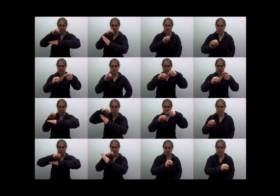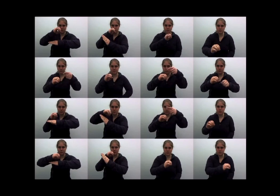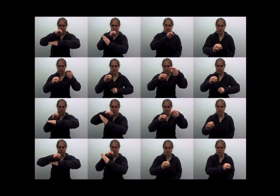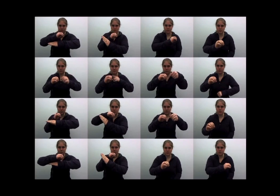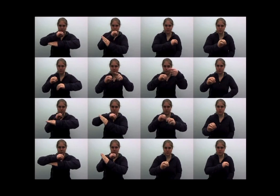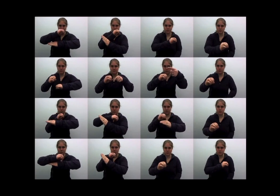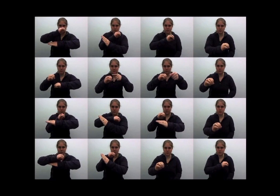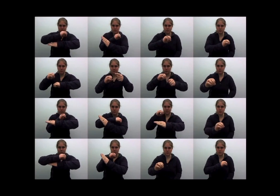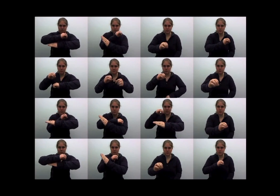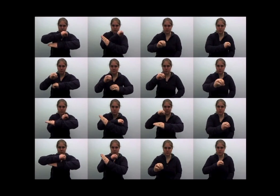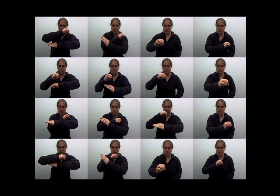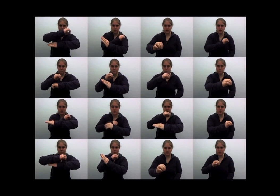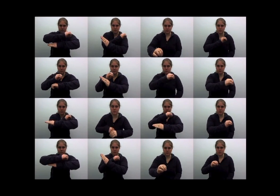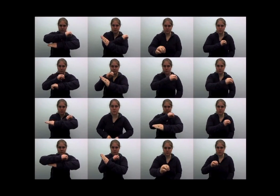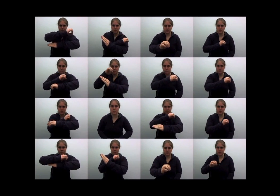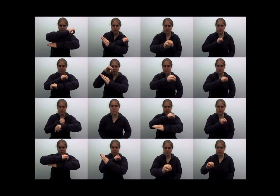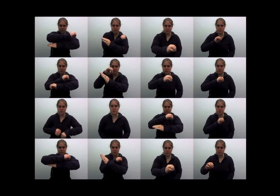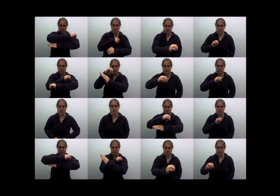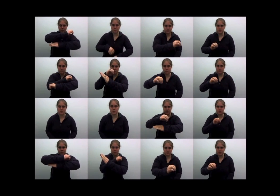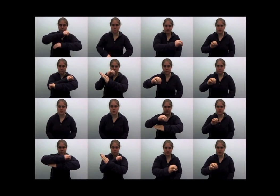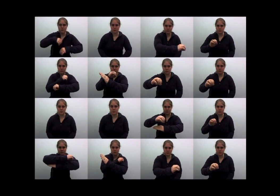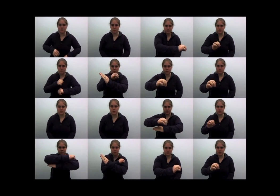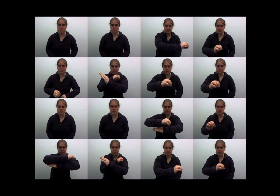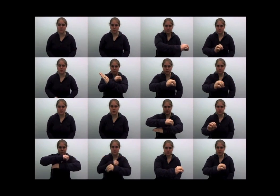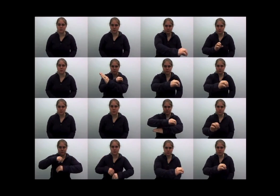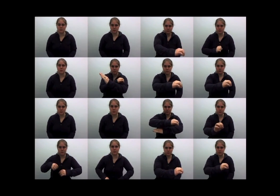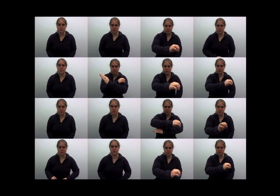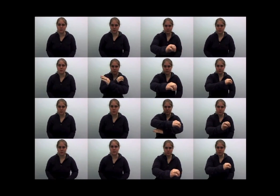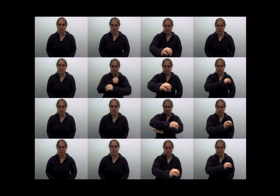particular kinds of systematicity we're interested in. So here's an example from